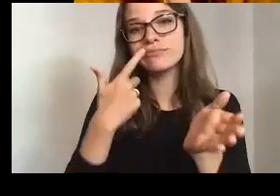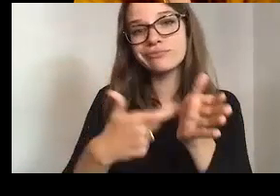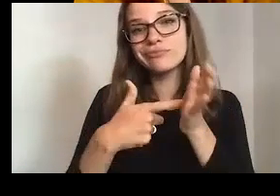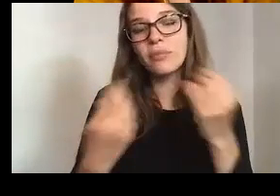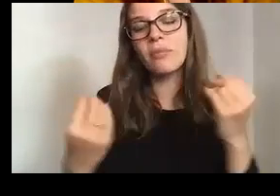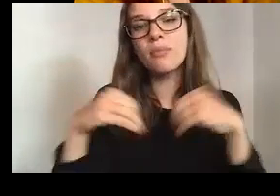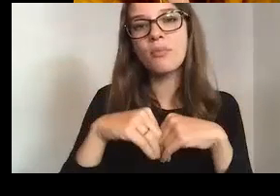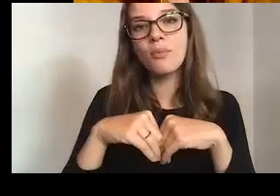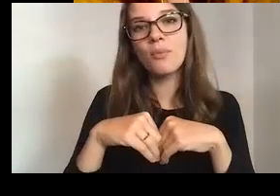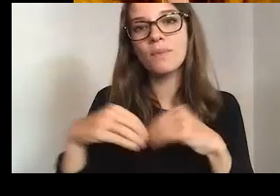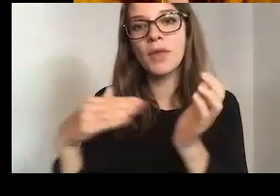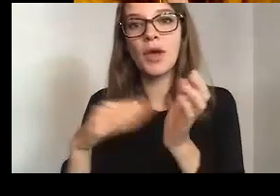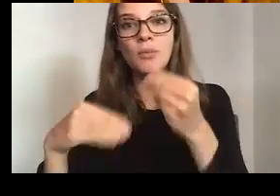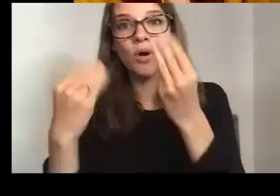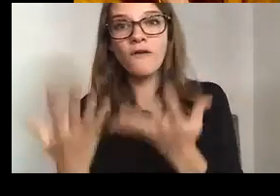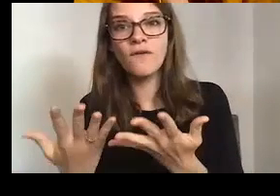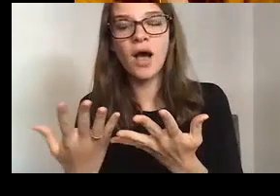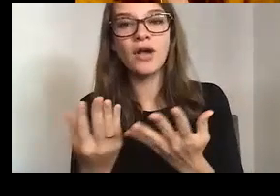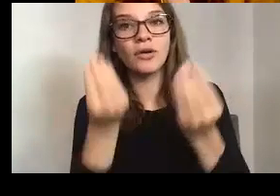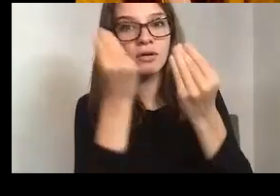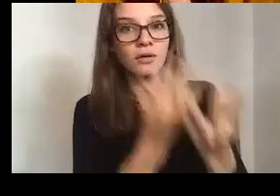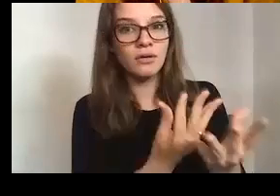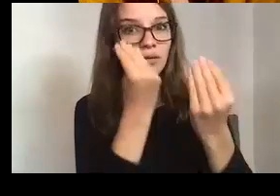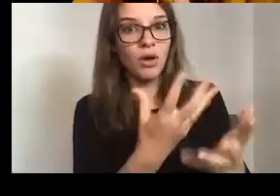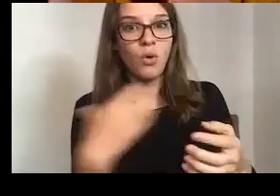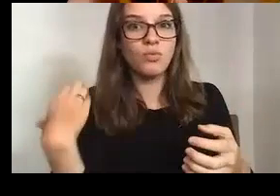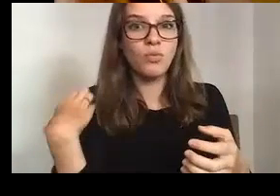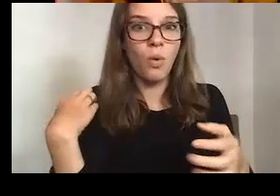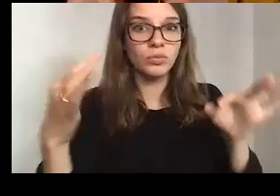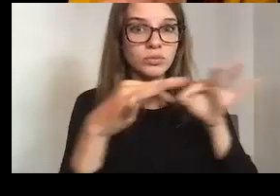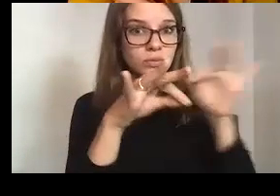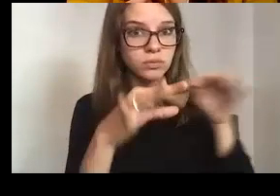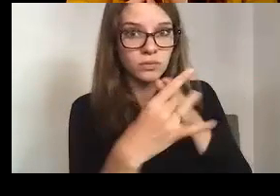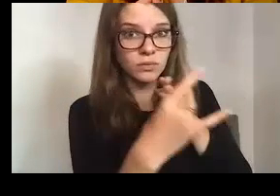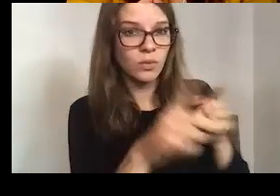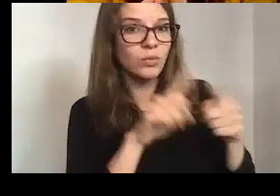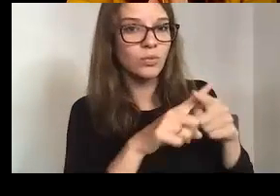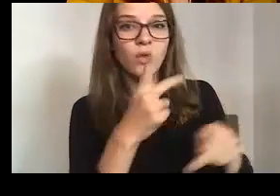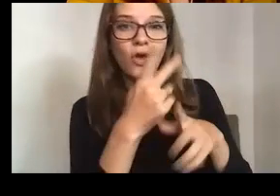provider giving coaching to caregivers and sort of observing those those parent-child interactions